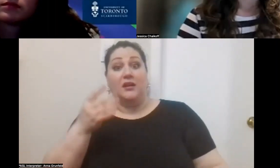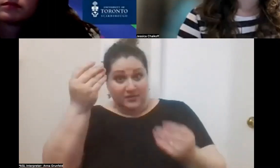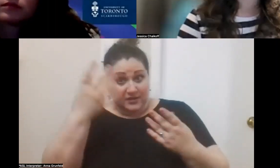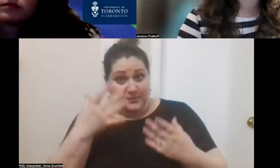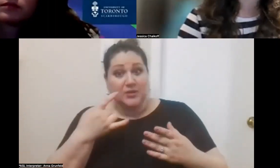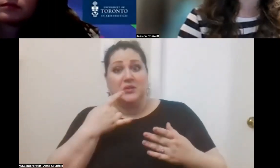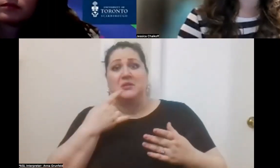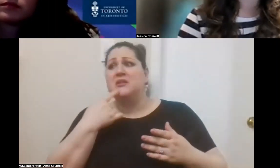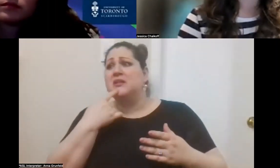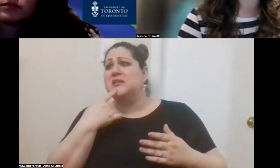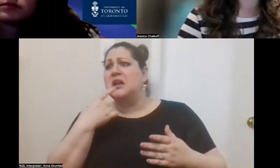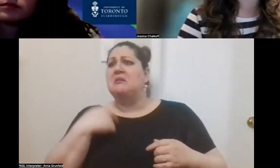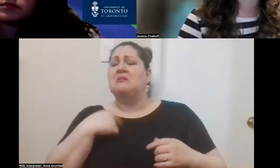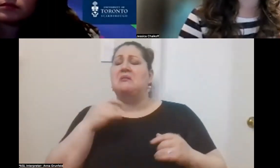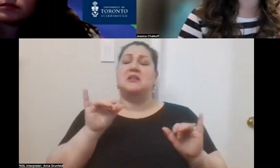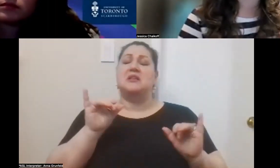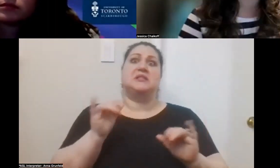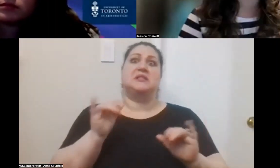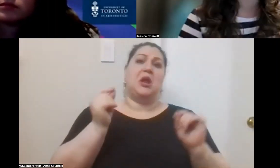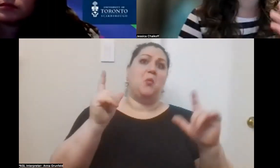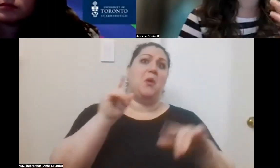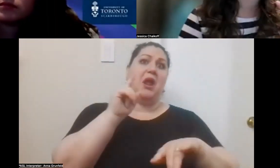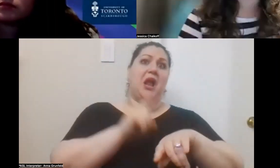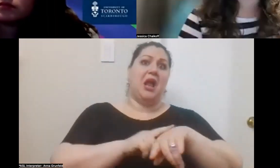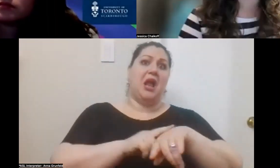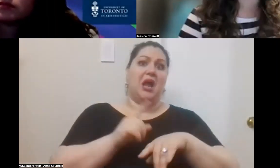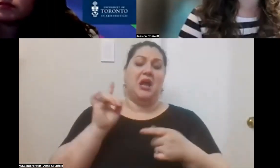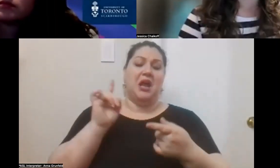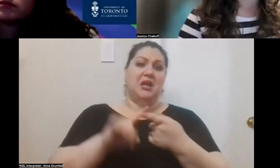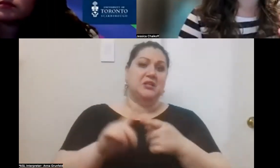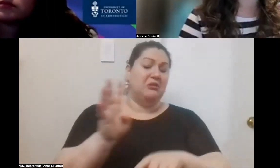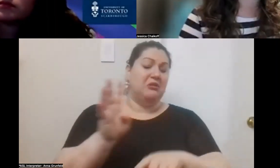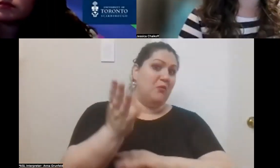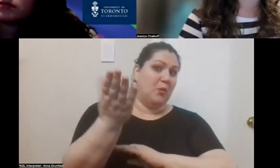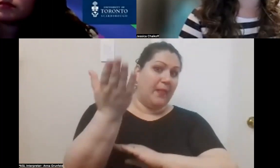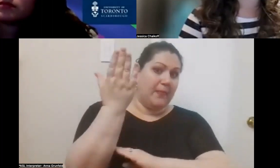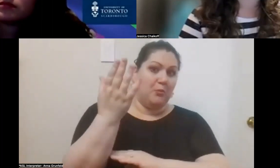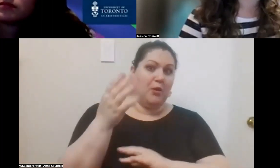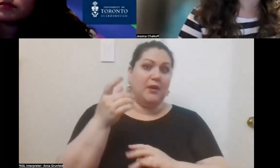And so the faculty is already overloaded and overworked, and then you don't have the support.